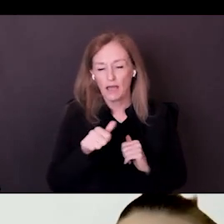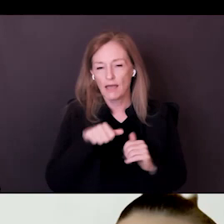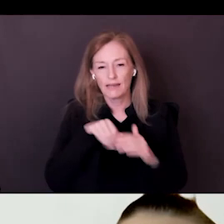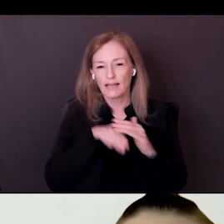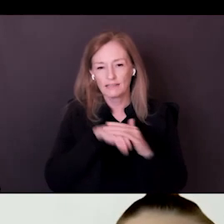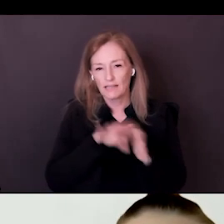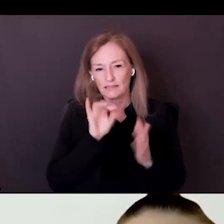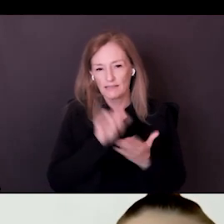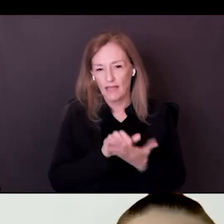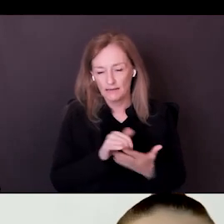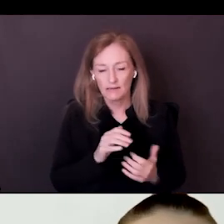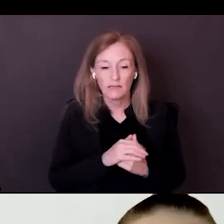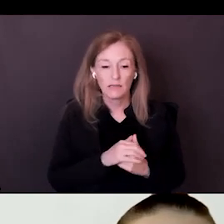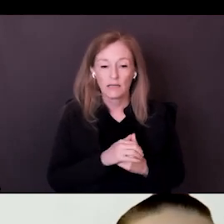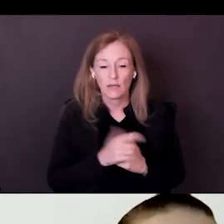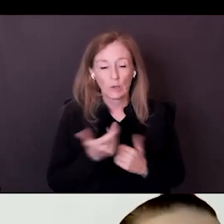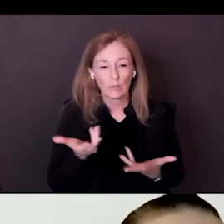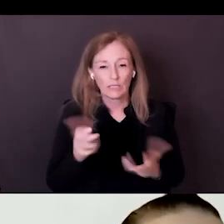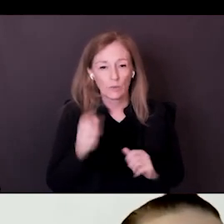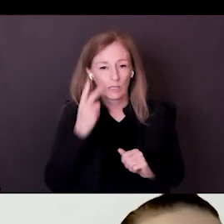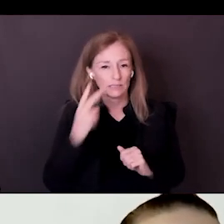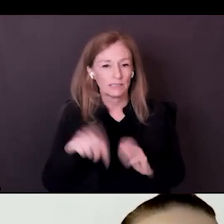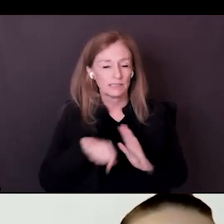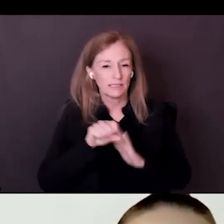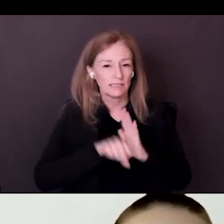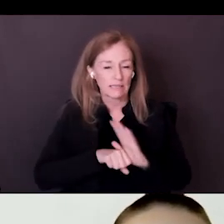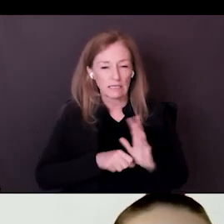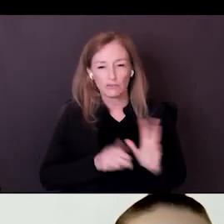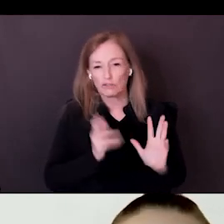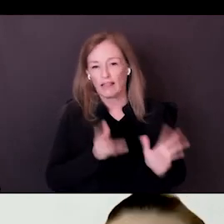WANT TO SEE STATES LEAVE MONEY ON THE TABLE. IF YOU ARE INVOLVED IN